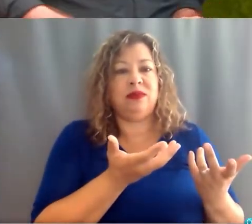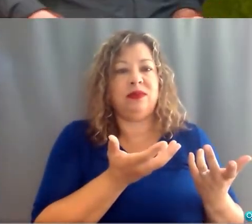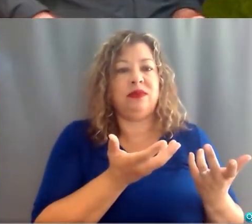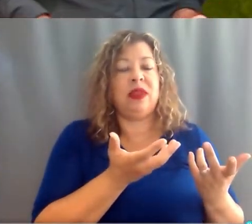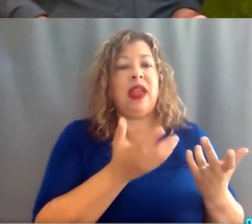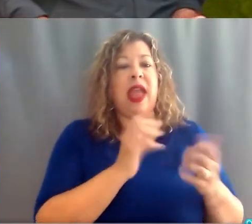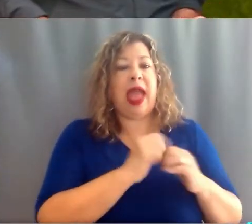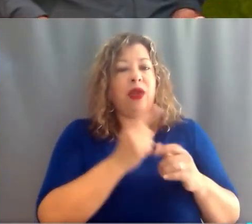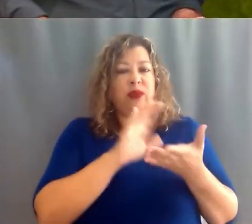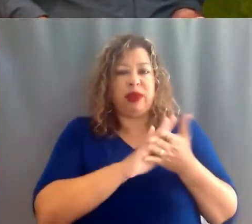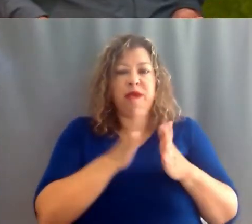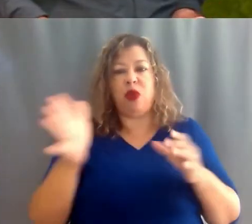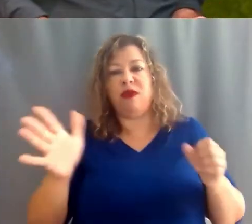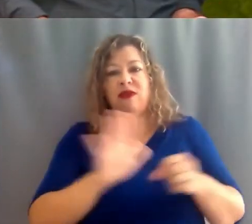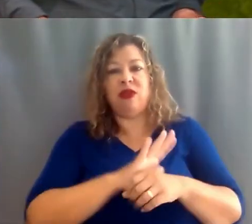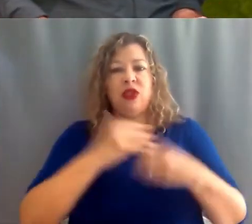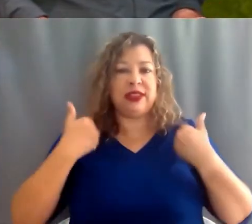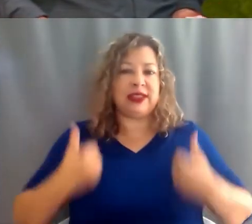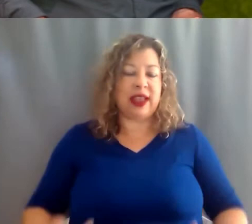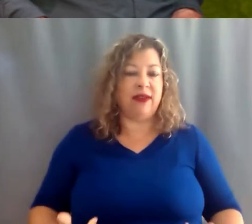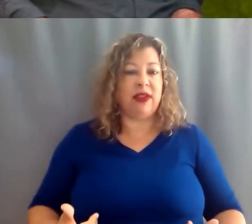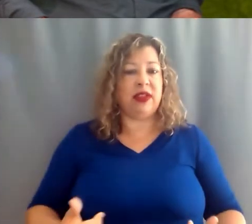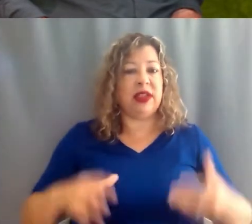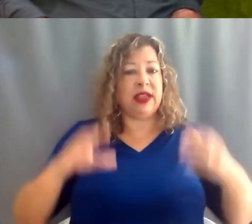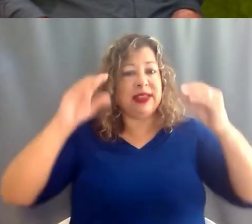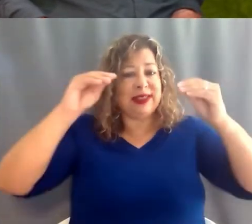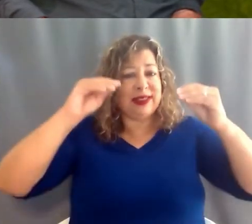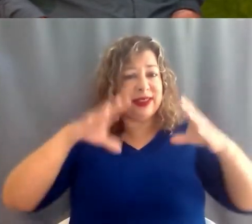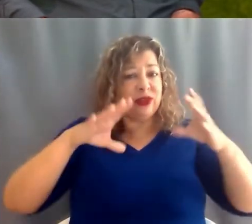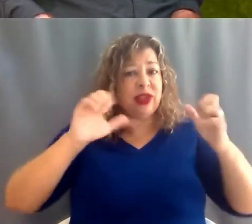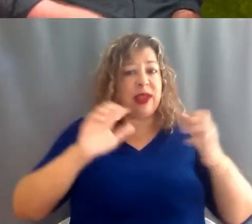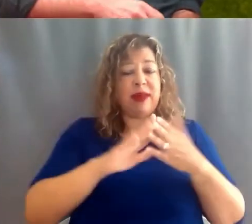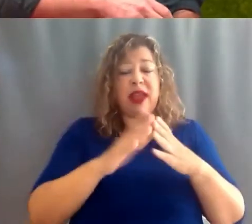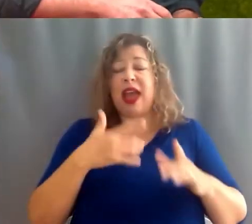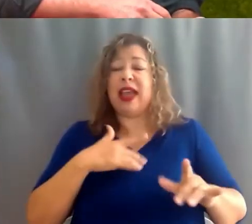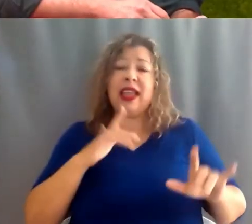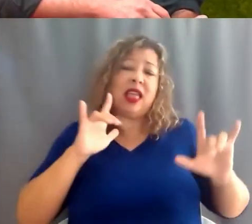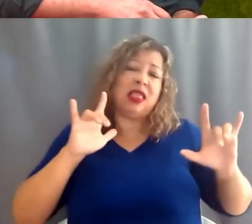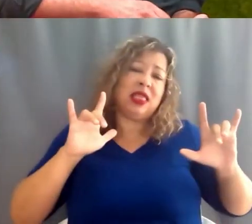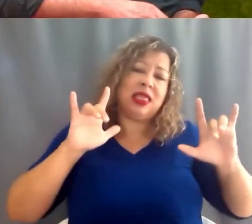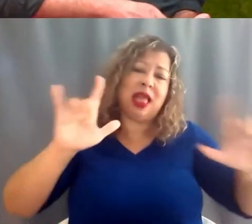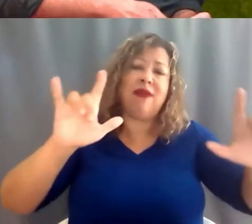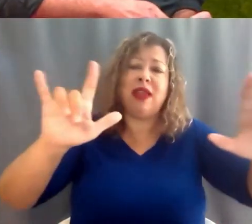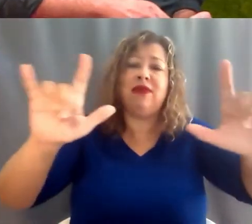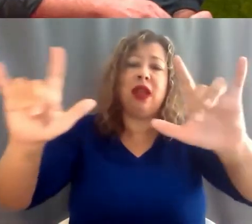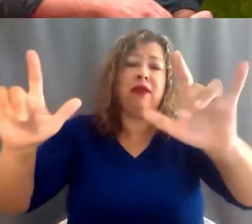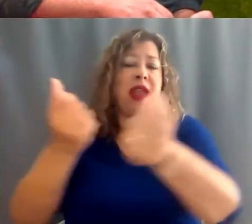their full selves? Teachers can be full loving. I can love Ed all I want in the way I know to.